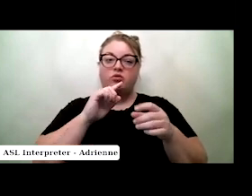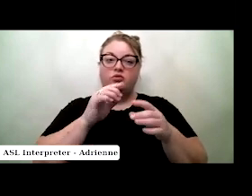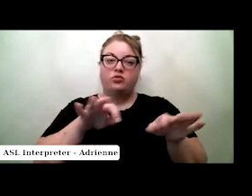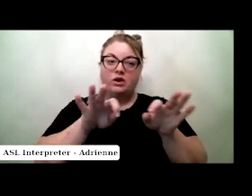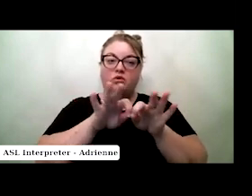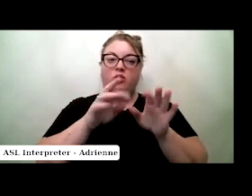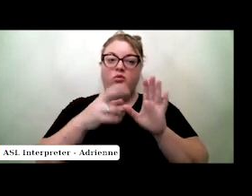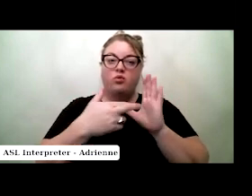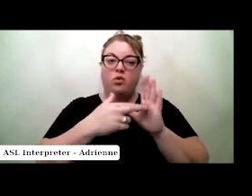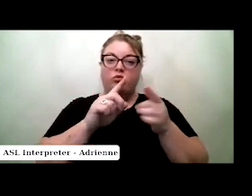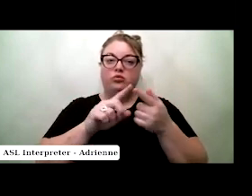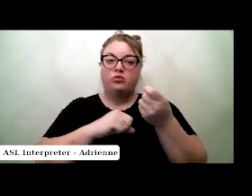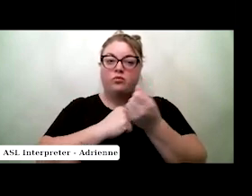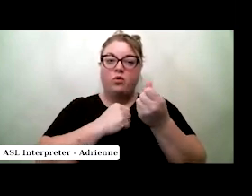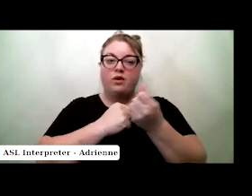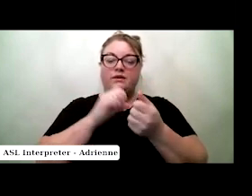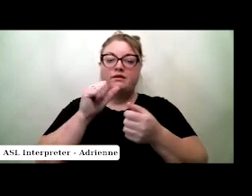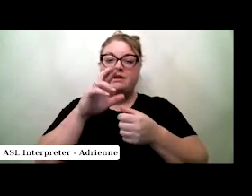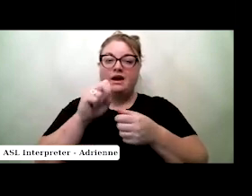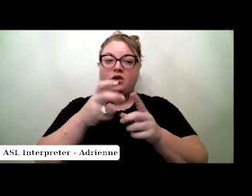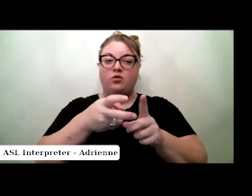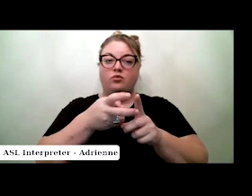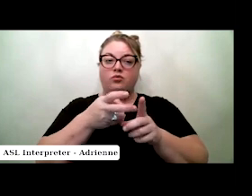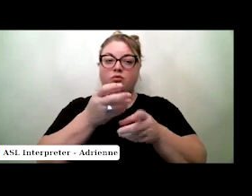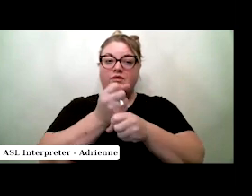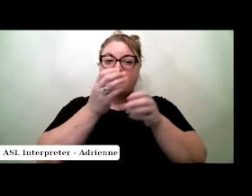In supporting the care recipient. A direct care work.